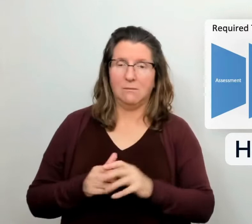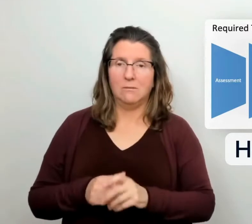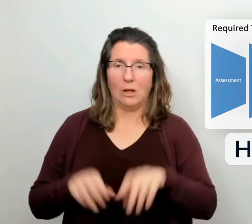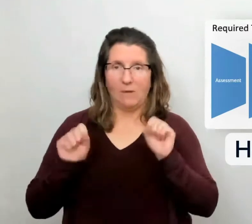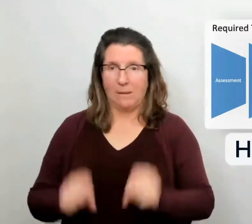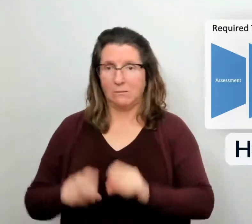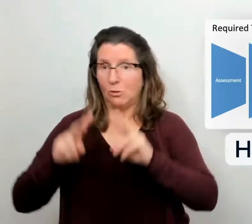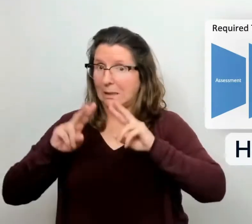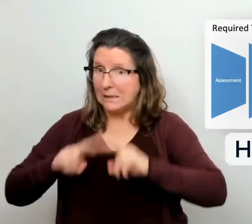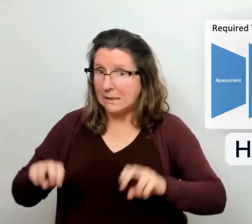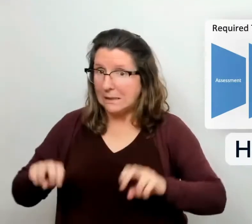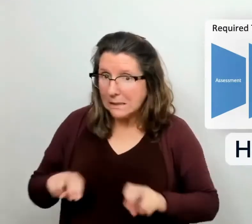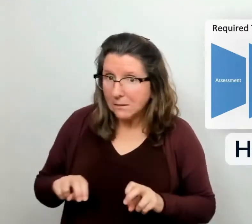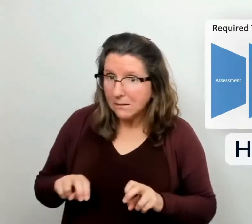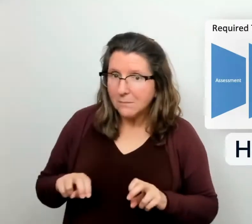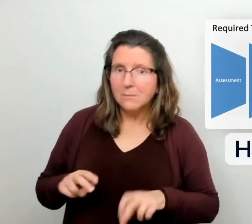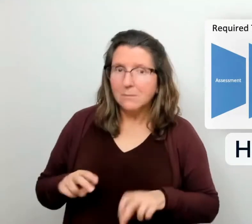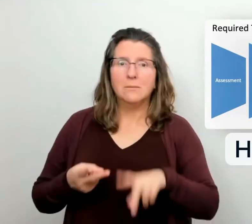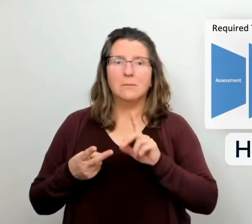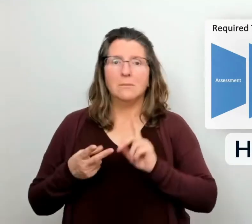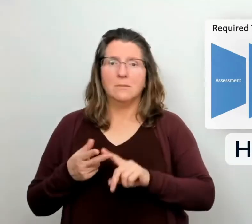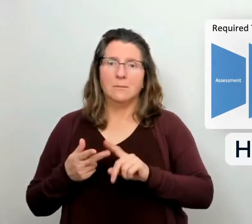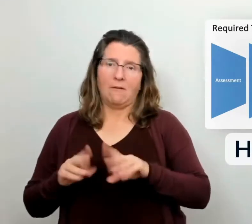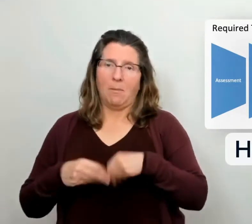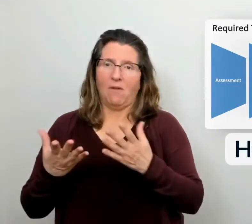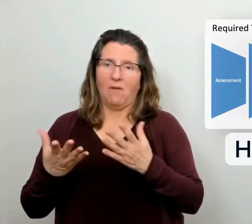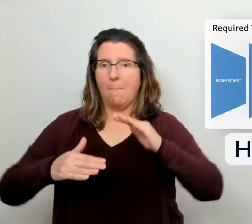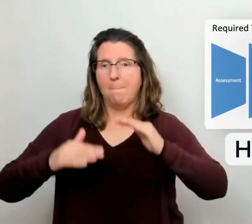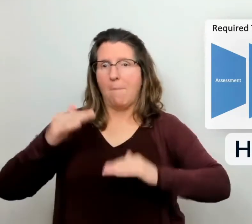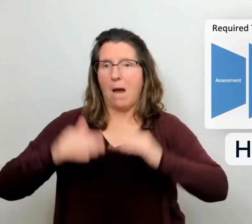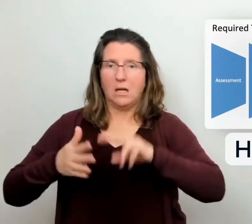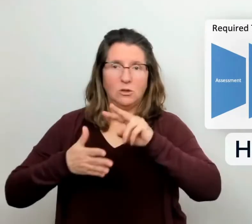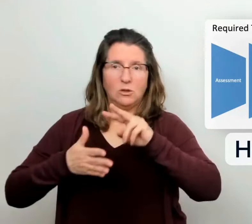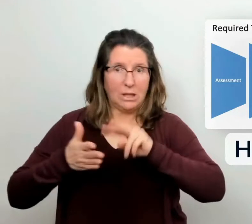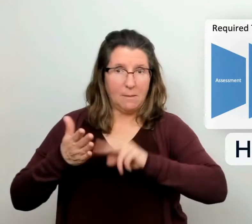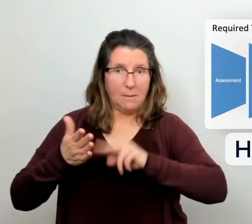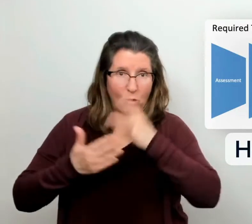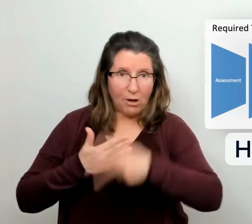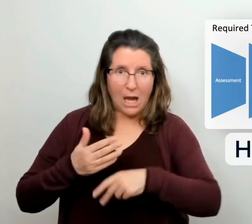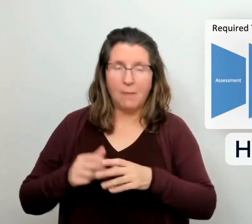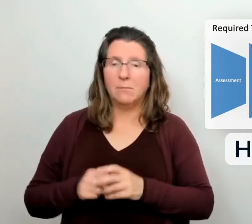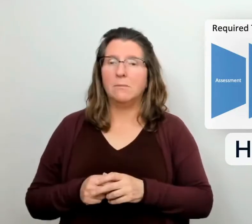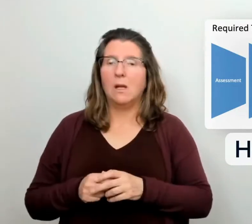Such as assessing students' needs. Creating a balanced reading program.